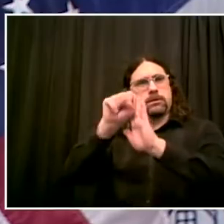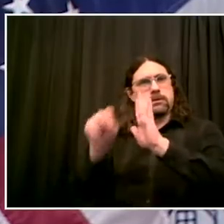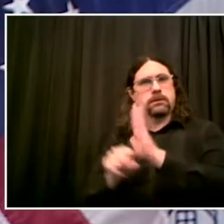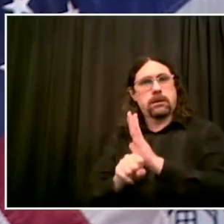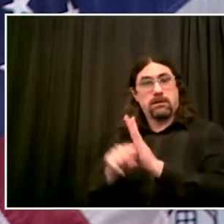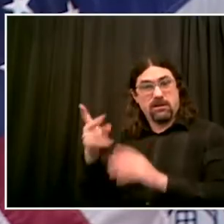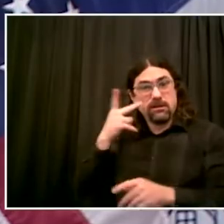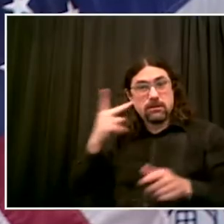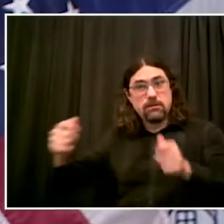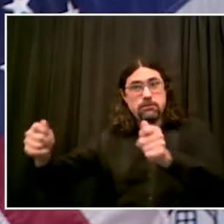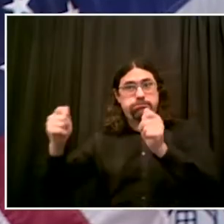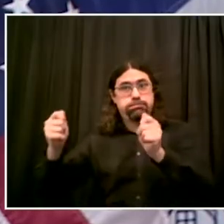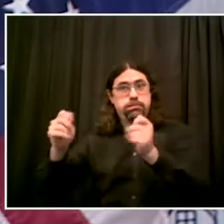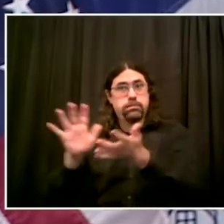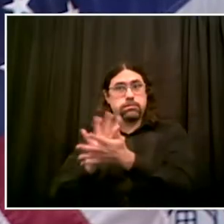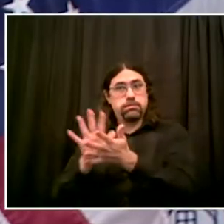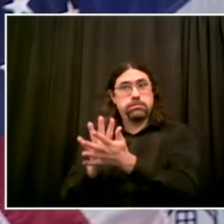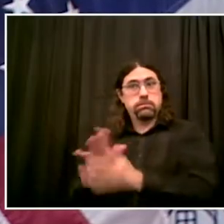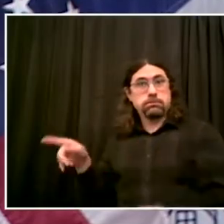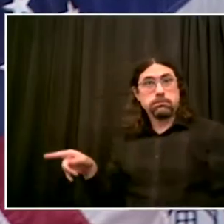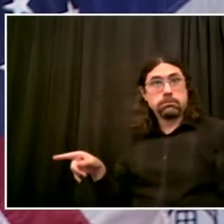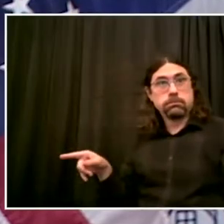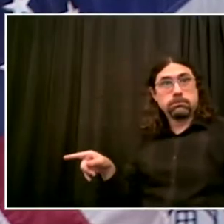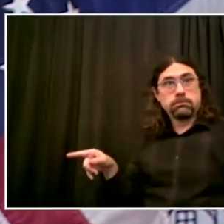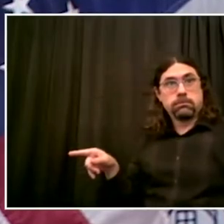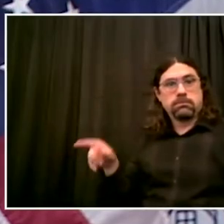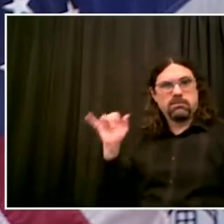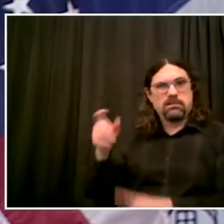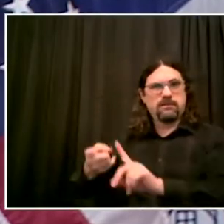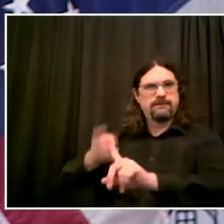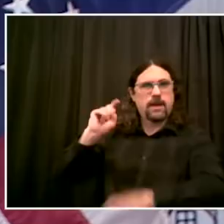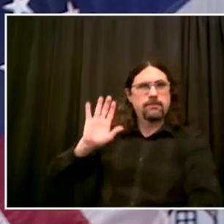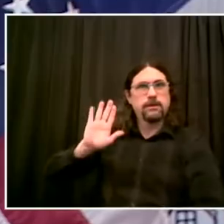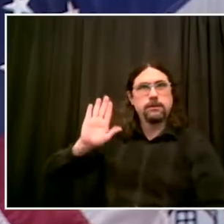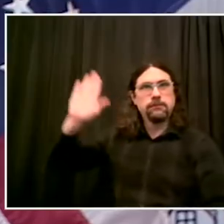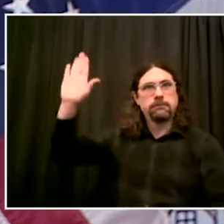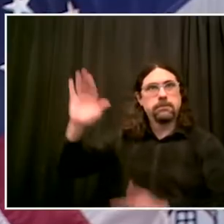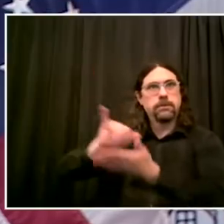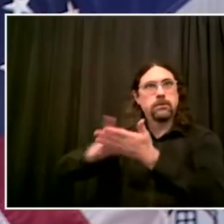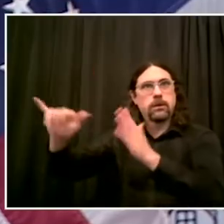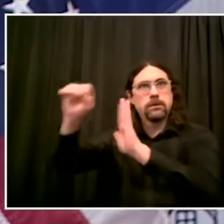THE STATE GIVES OUT TS HI GUIDANCE AND ANYBODY THAT HAS